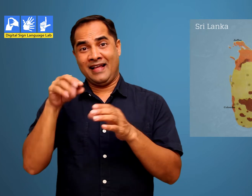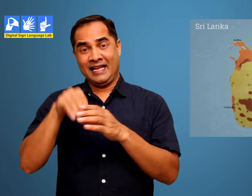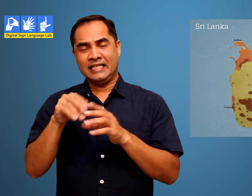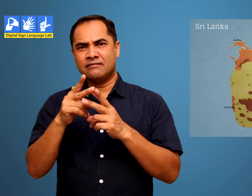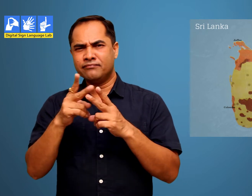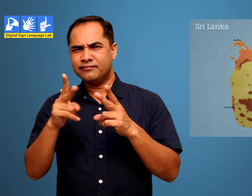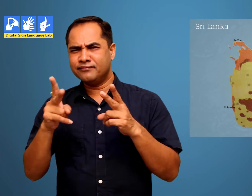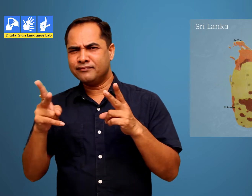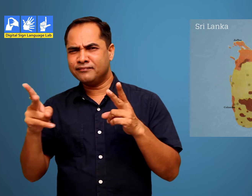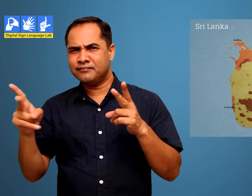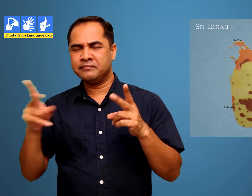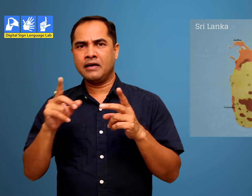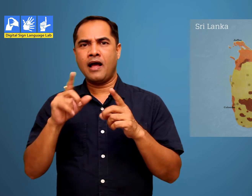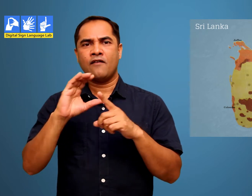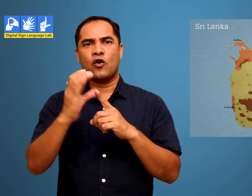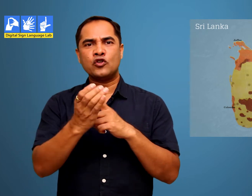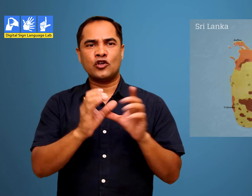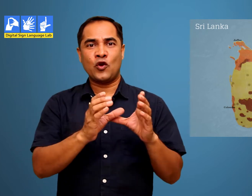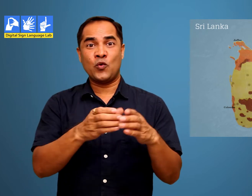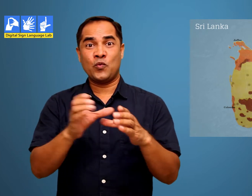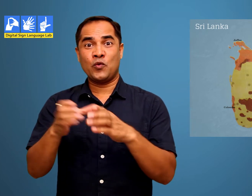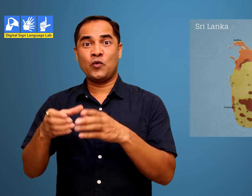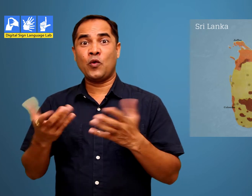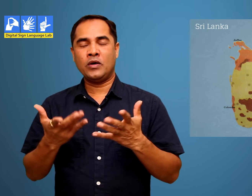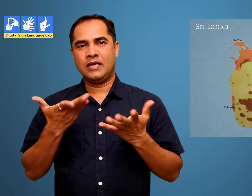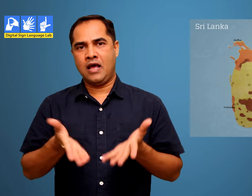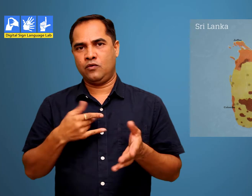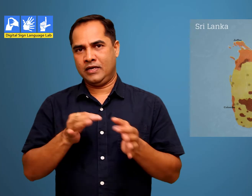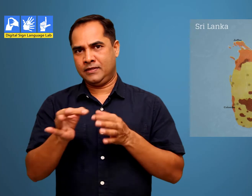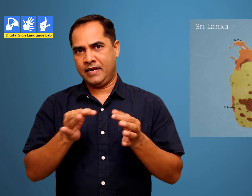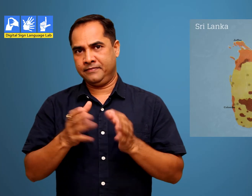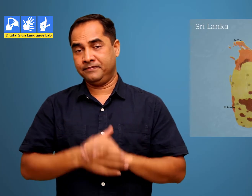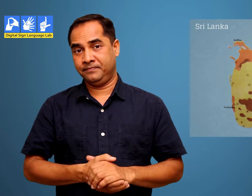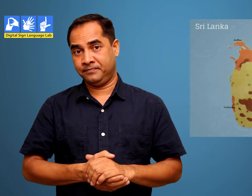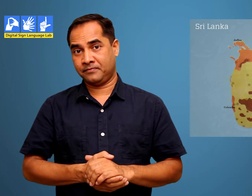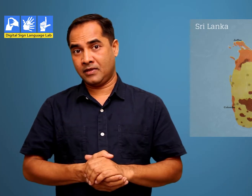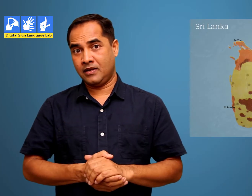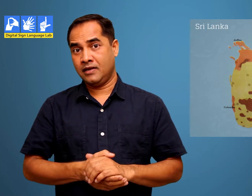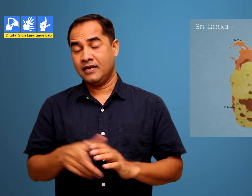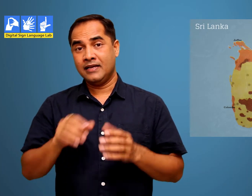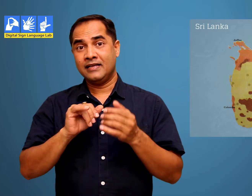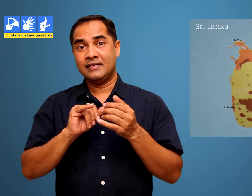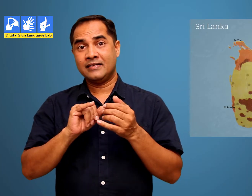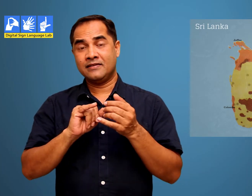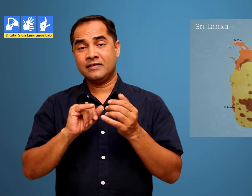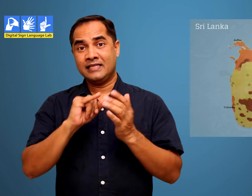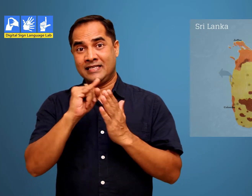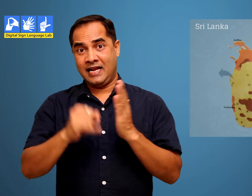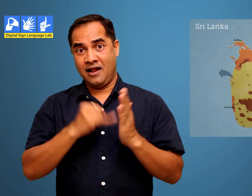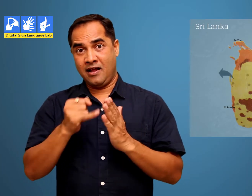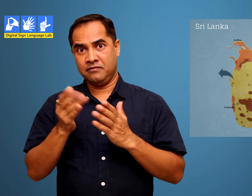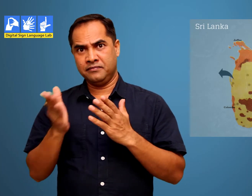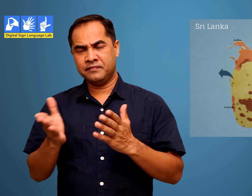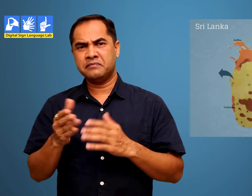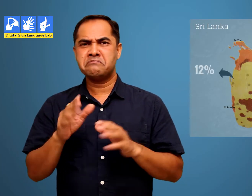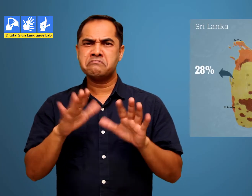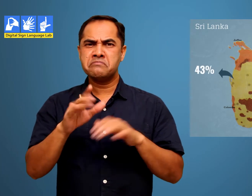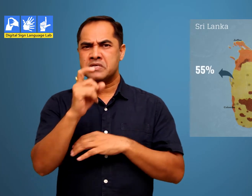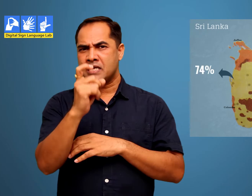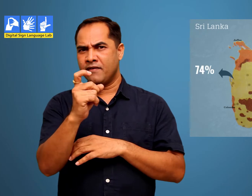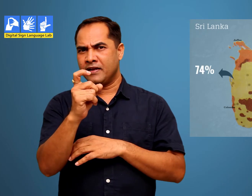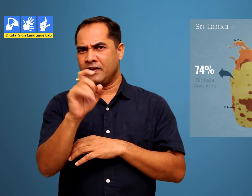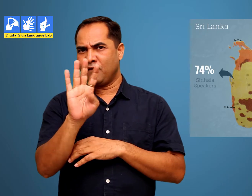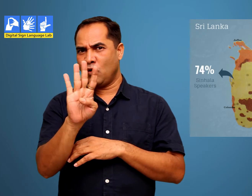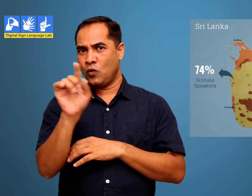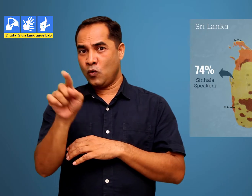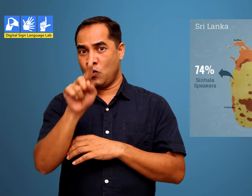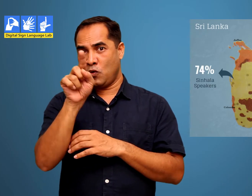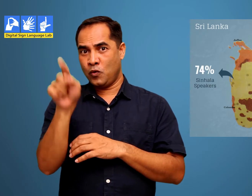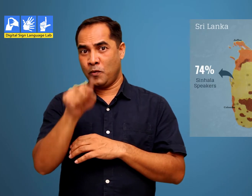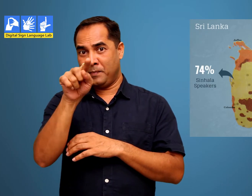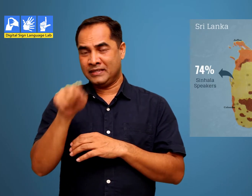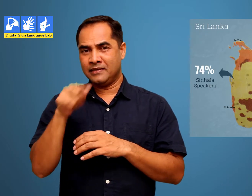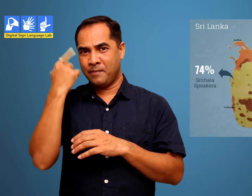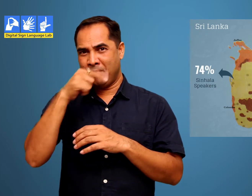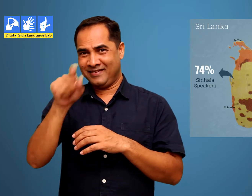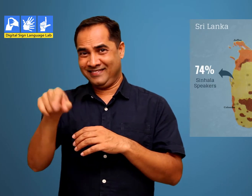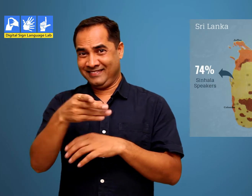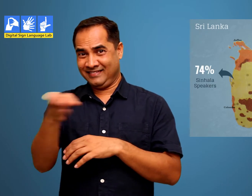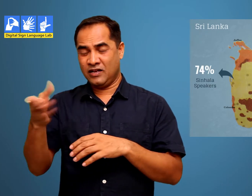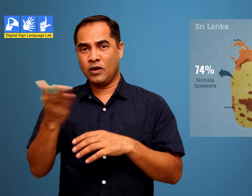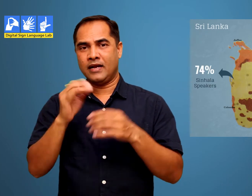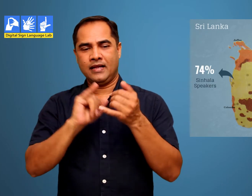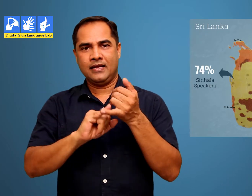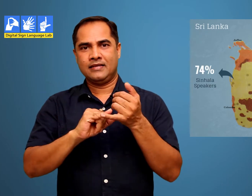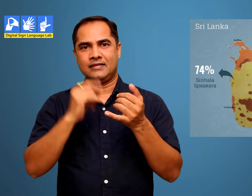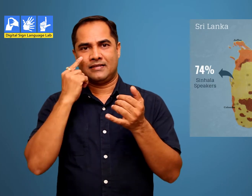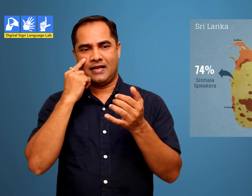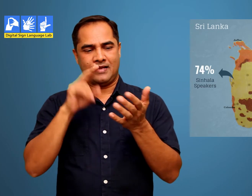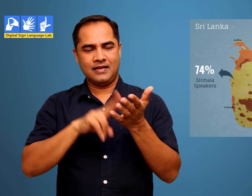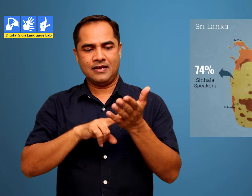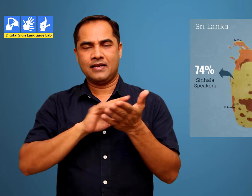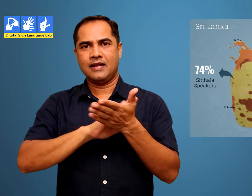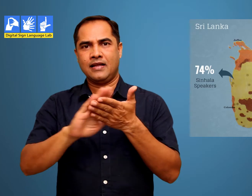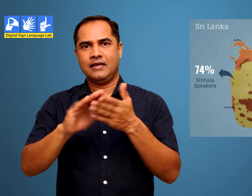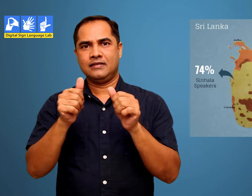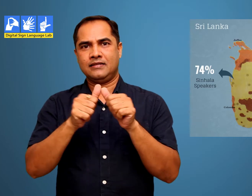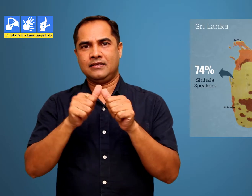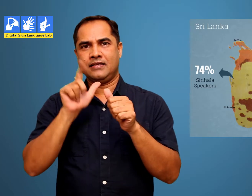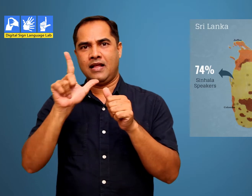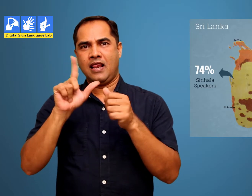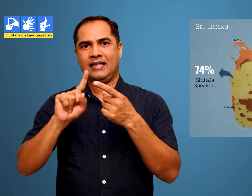ethnic groups - 74% of Sri Lankans come from Sinhala or Sinhalese community.